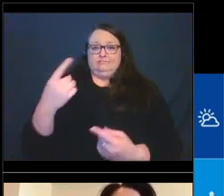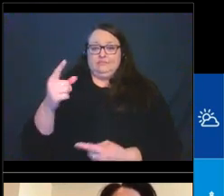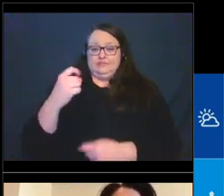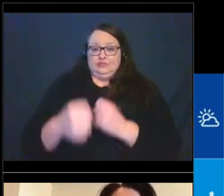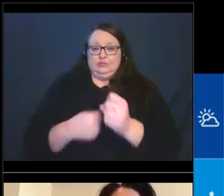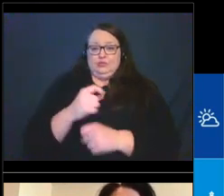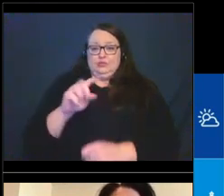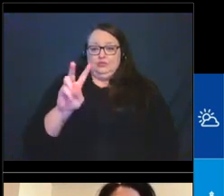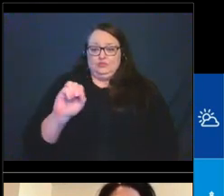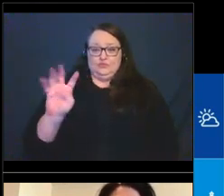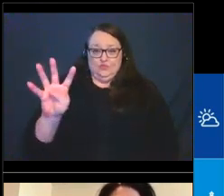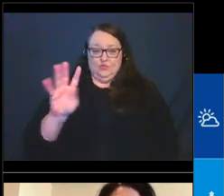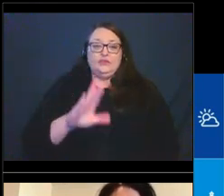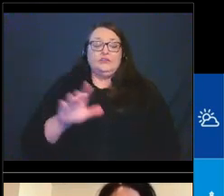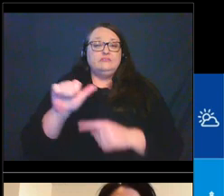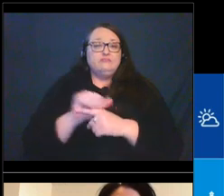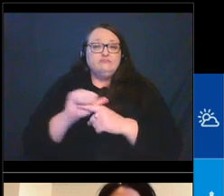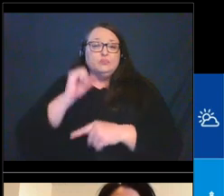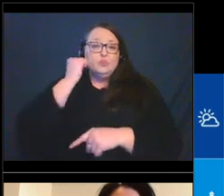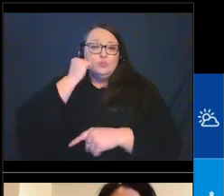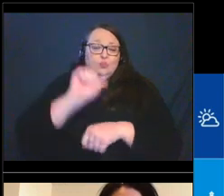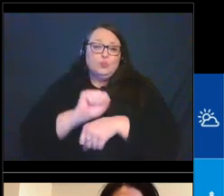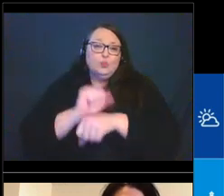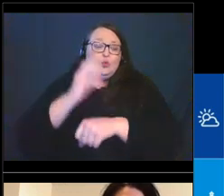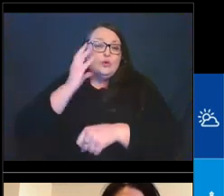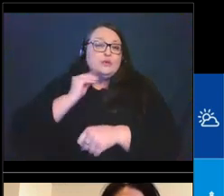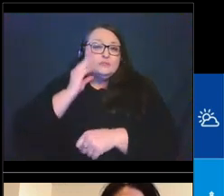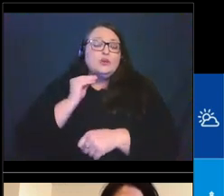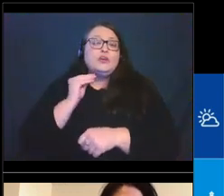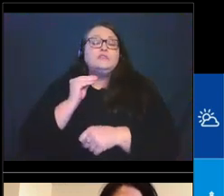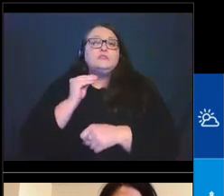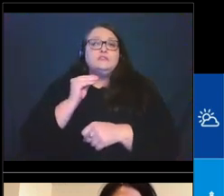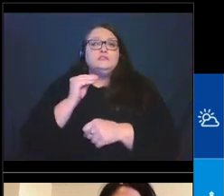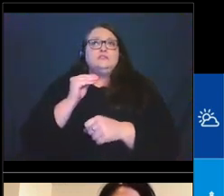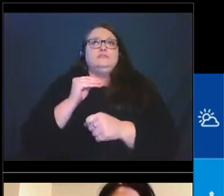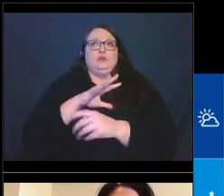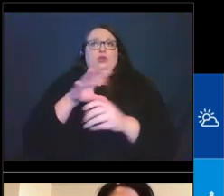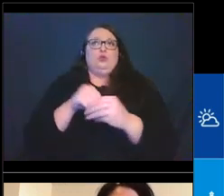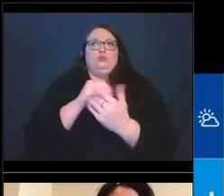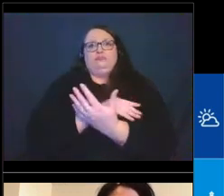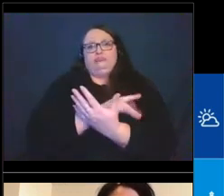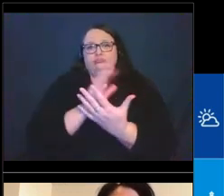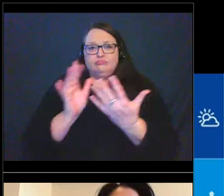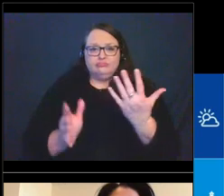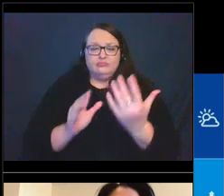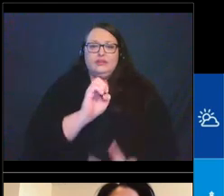training and work experience cover a wide range of substantive areas, including epidemiology,